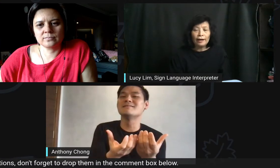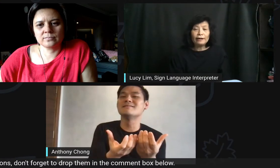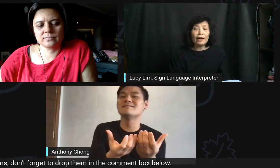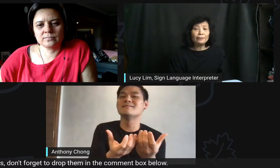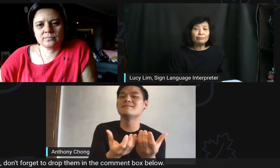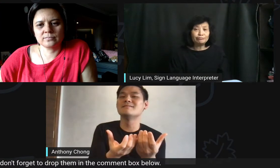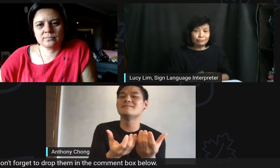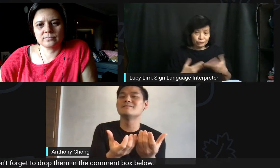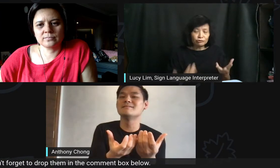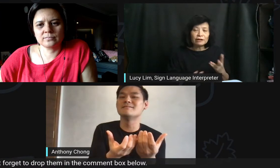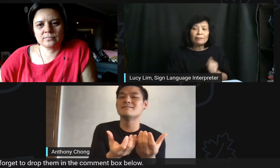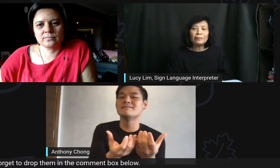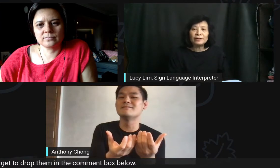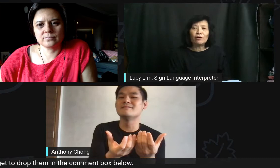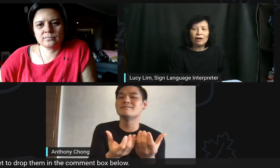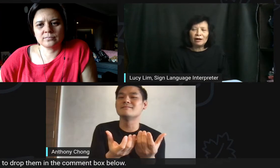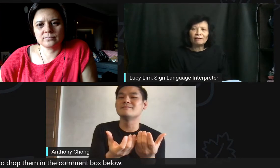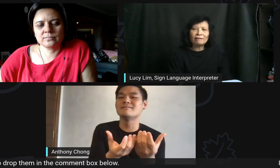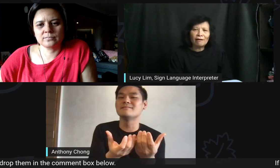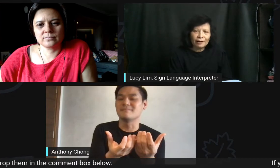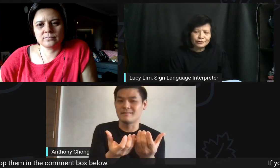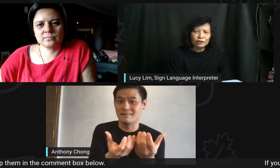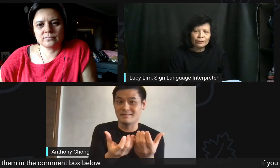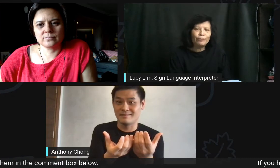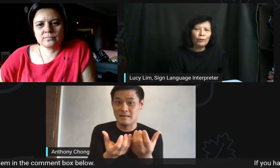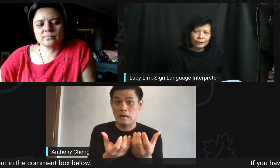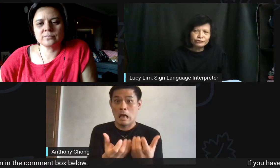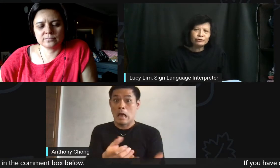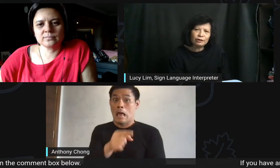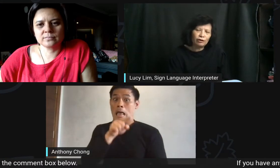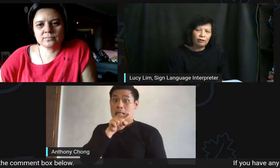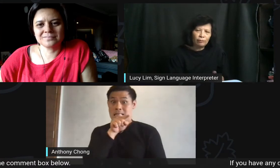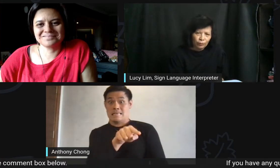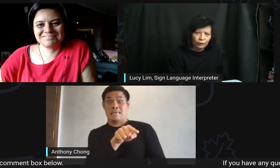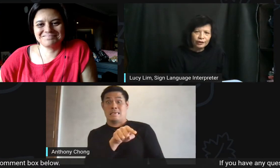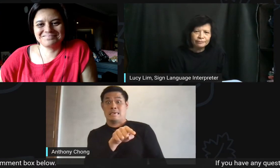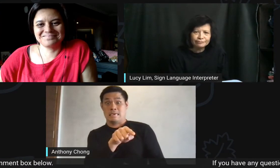And I took up a class on poetry or poem.